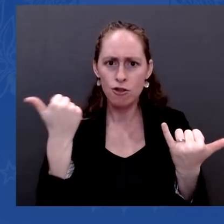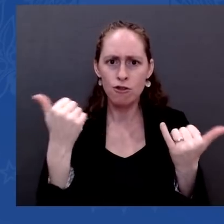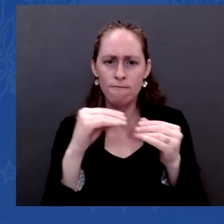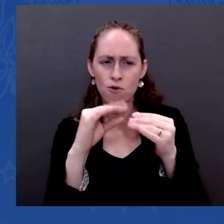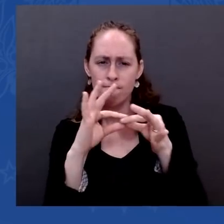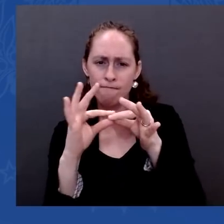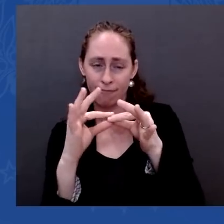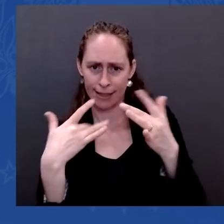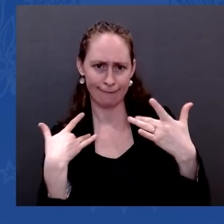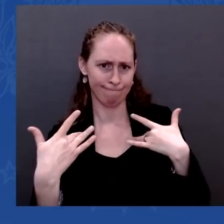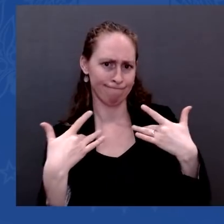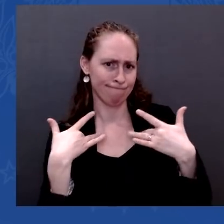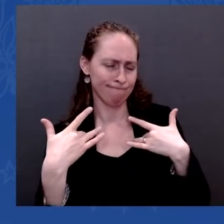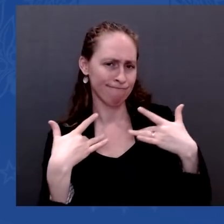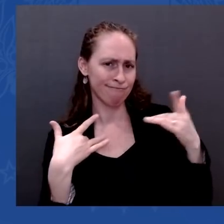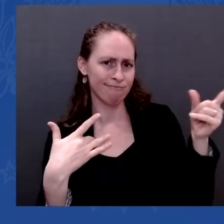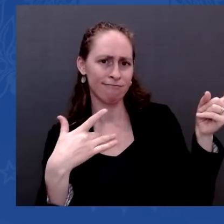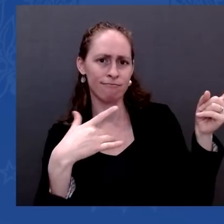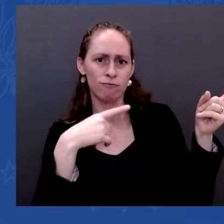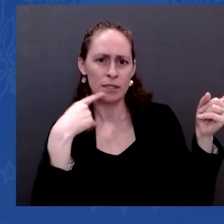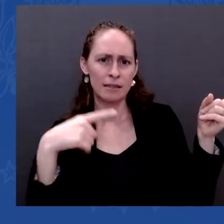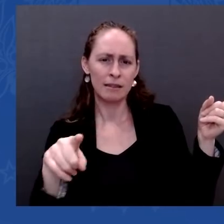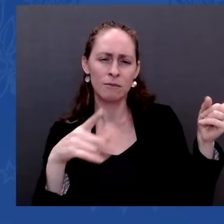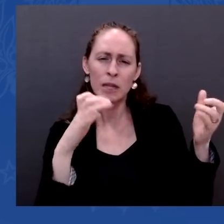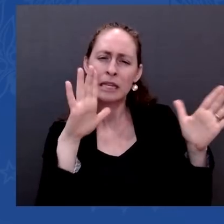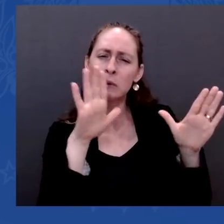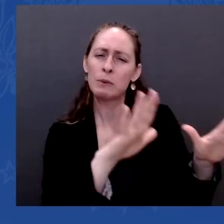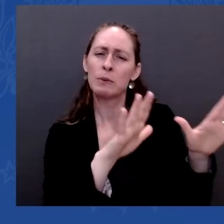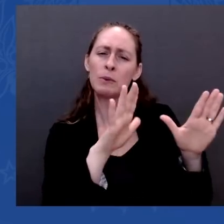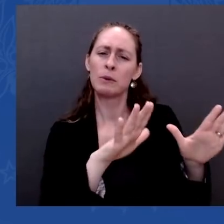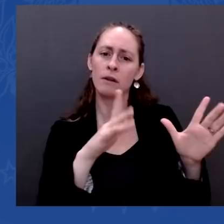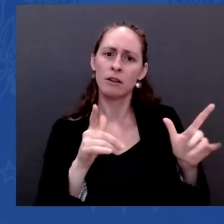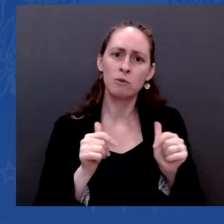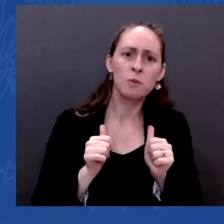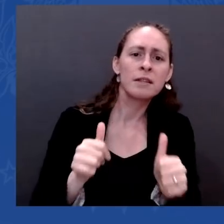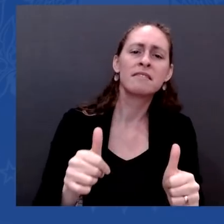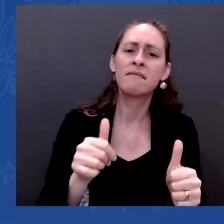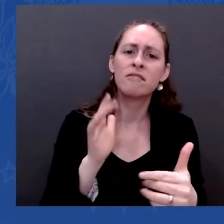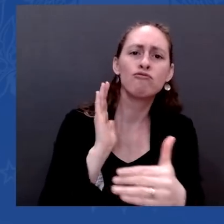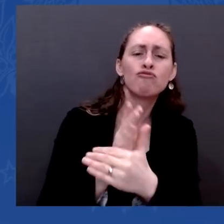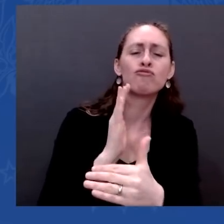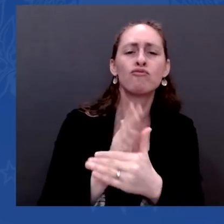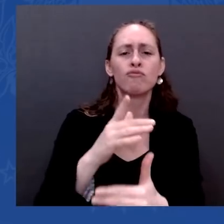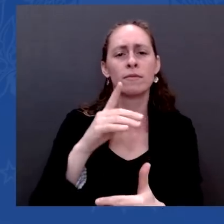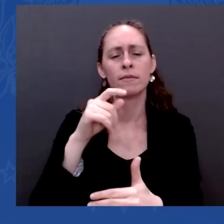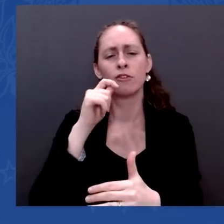of rule-based international order. That's what we spent most of our time talking about. Germany and the United States,